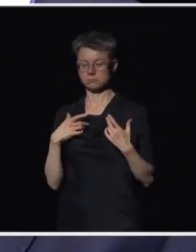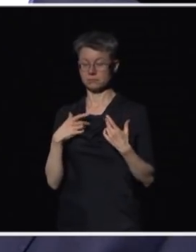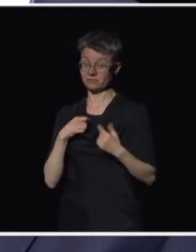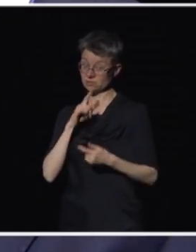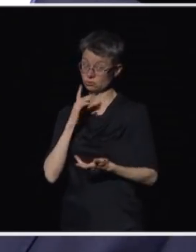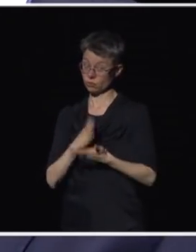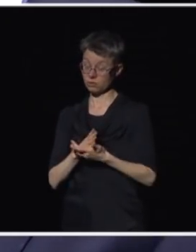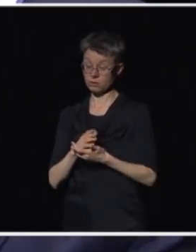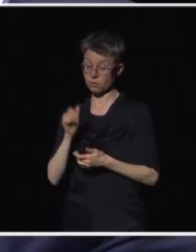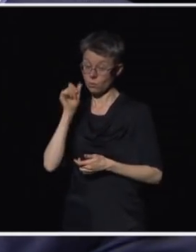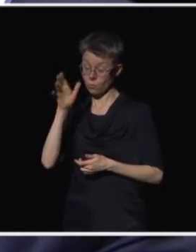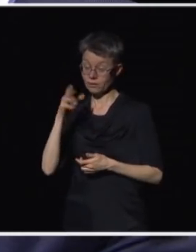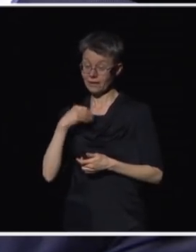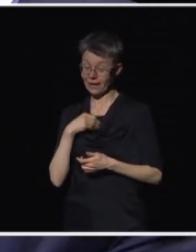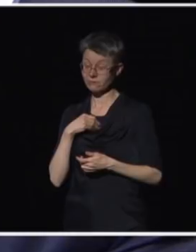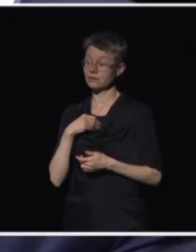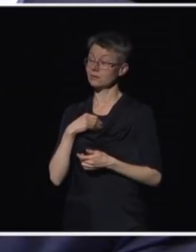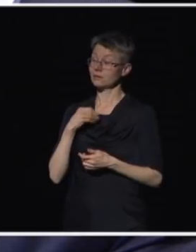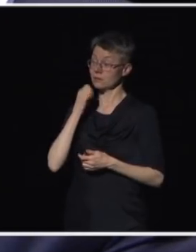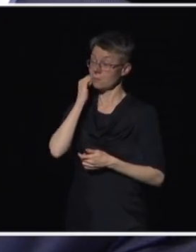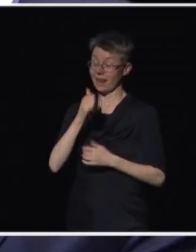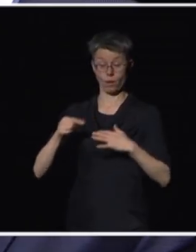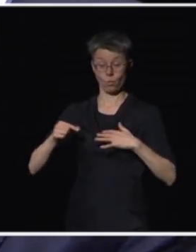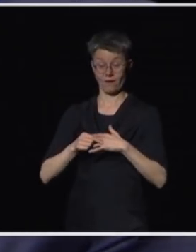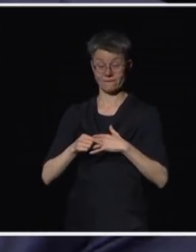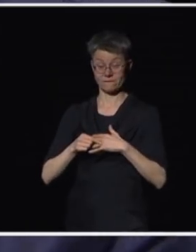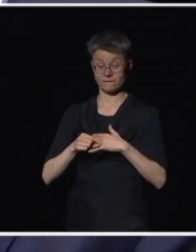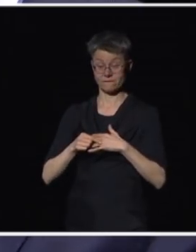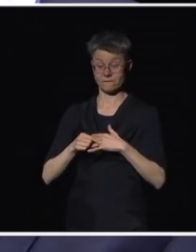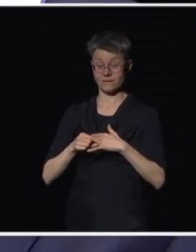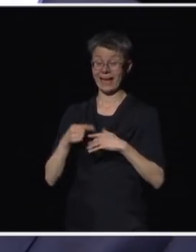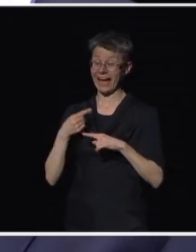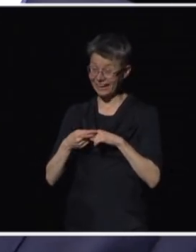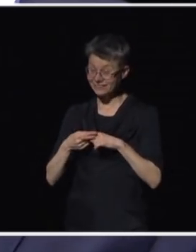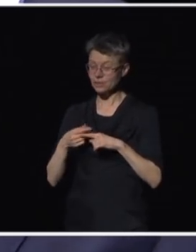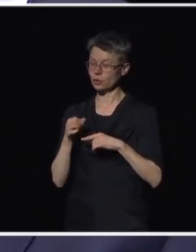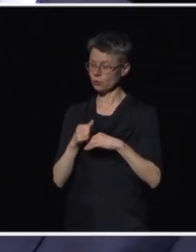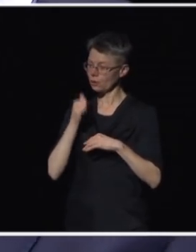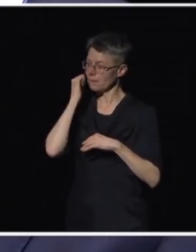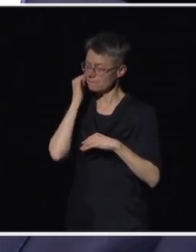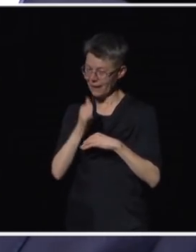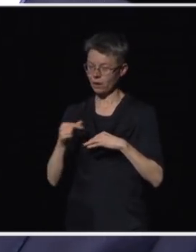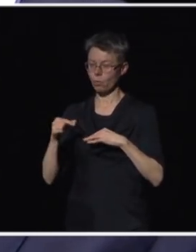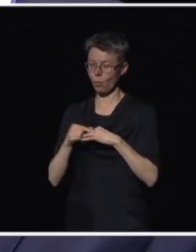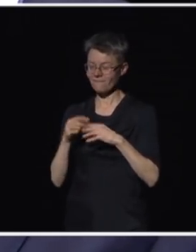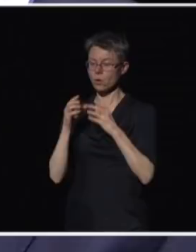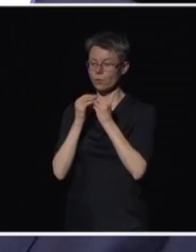would not have an African American wife and certainly not an African American wife of the complexion of his actual wife from the southside who talked like she talked.